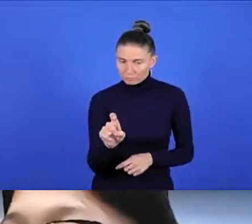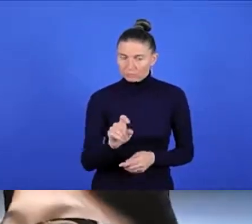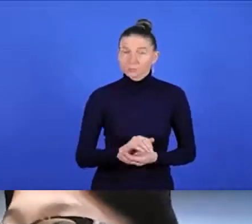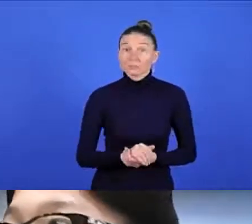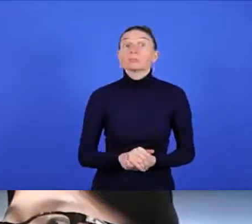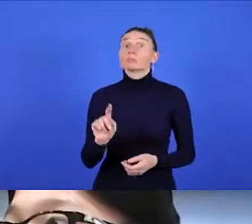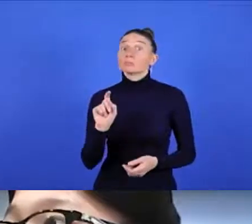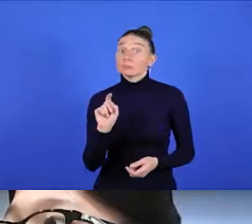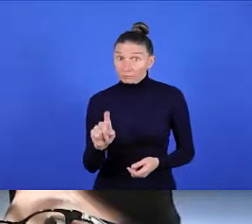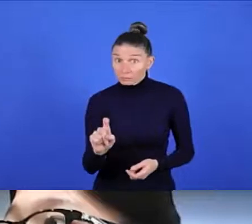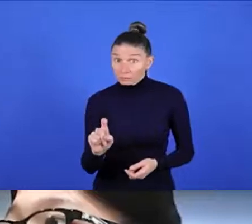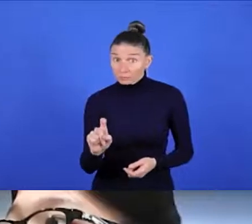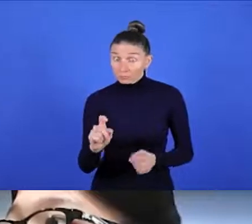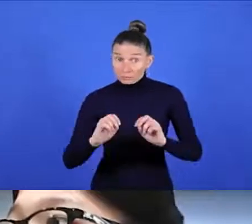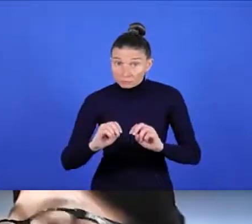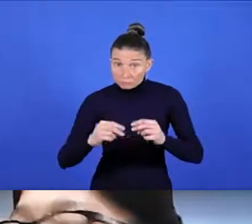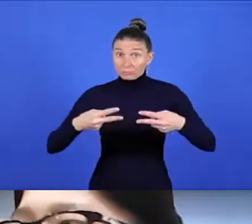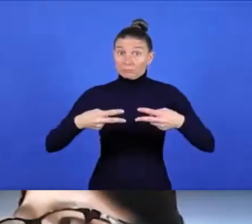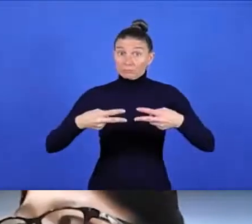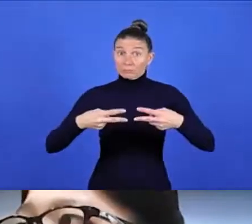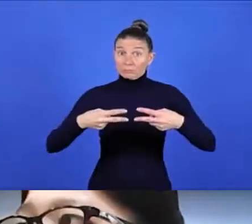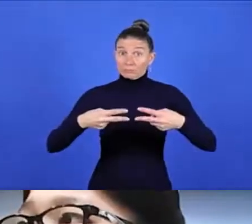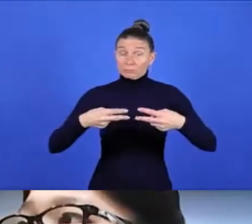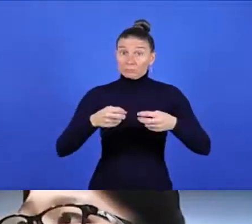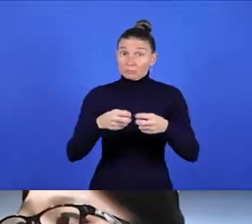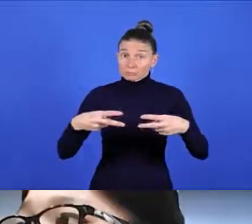is labeled CC.